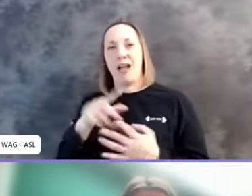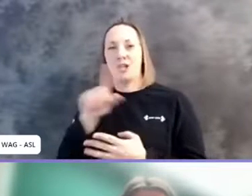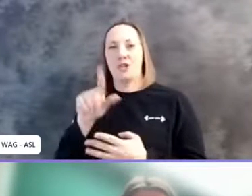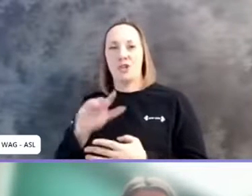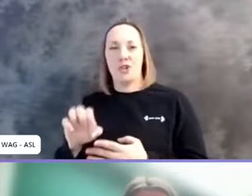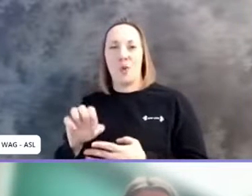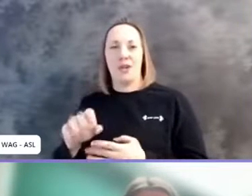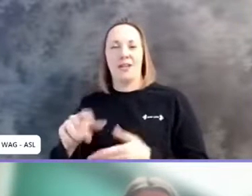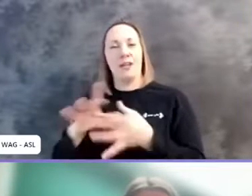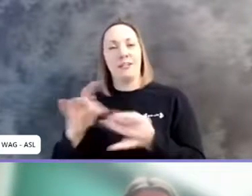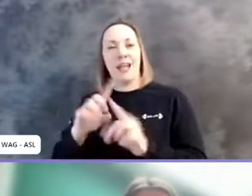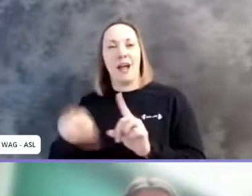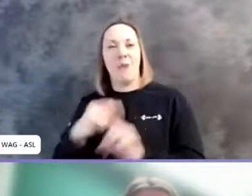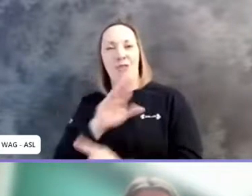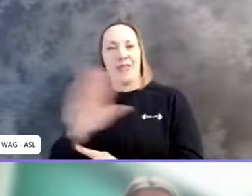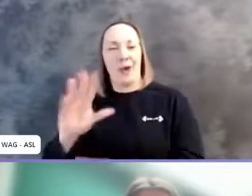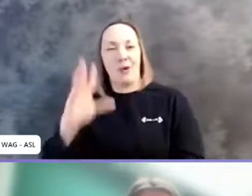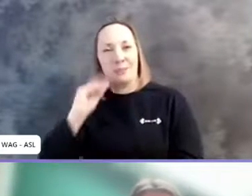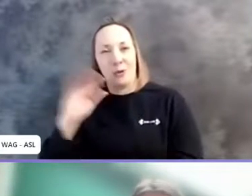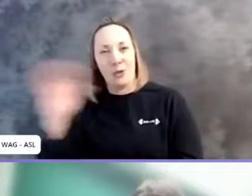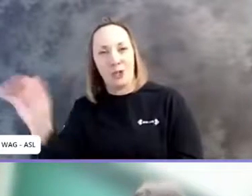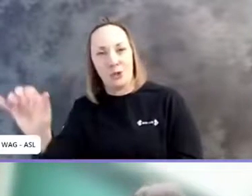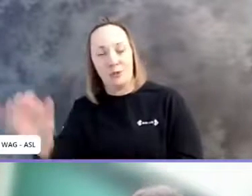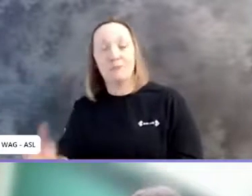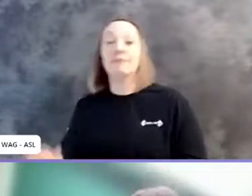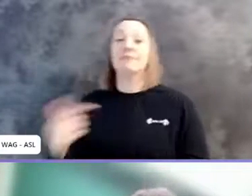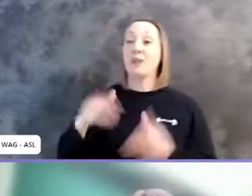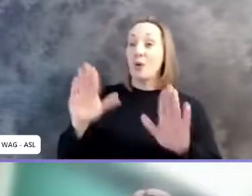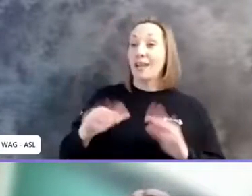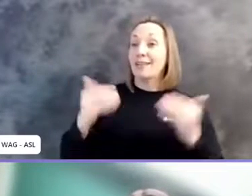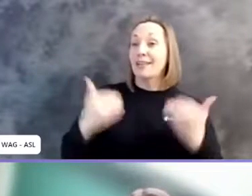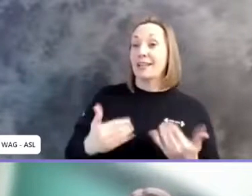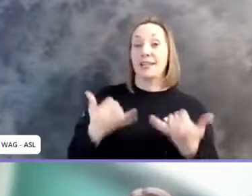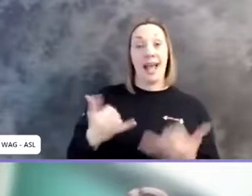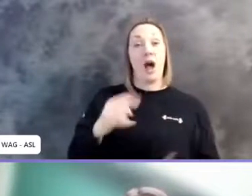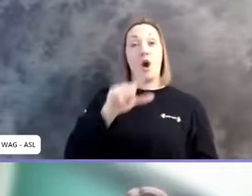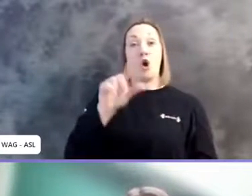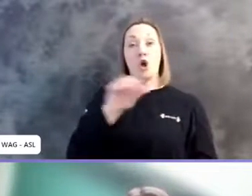part portfolio. I'm looking forward to seeing what Chandra and Zoe have to say about